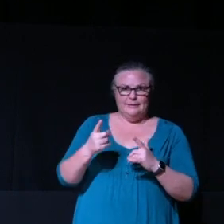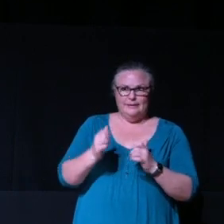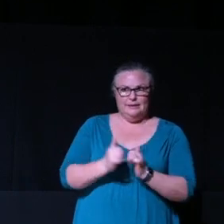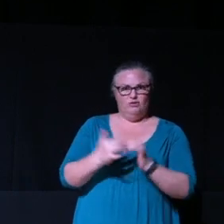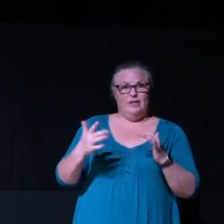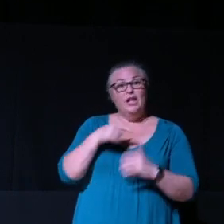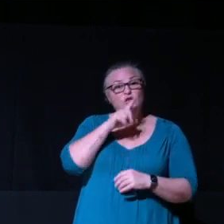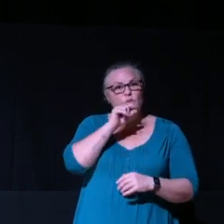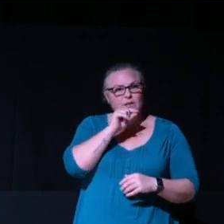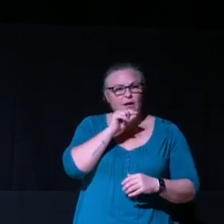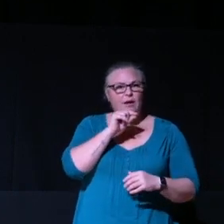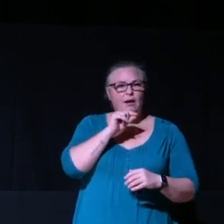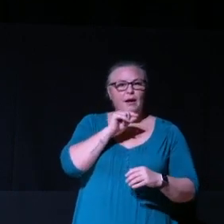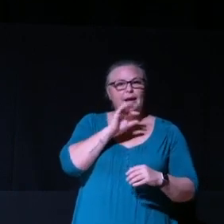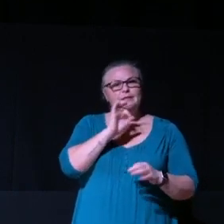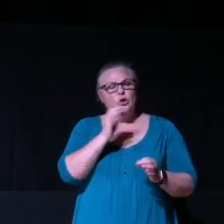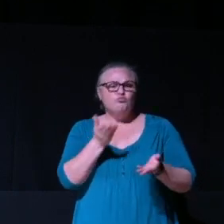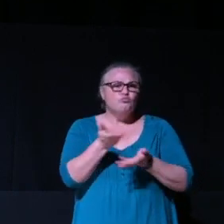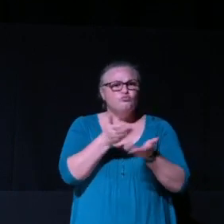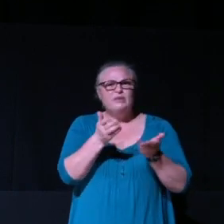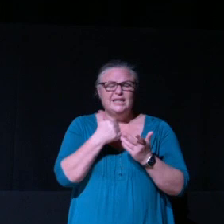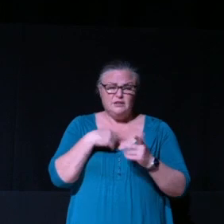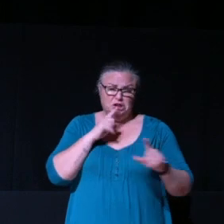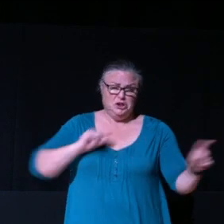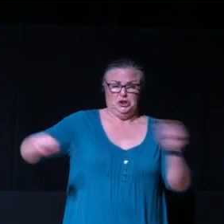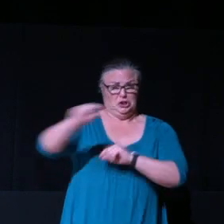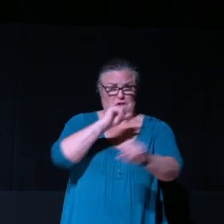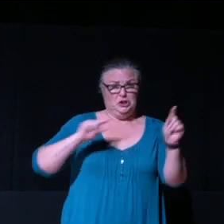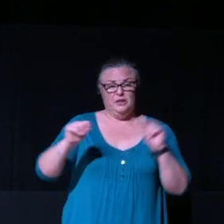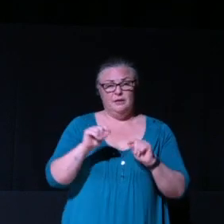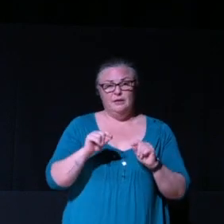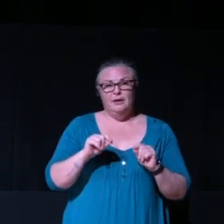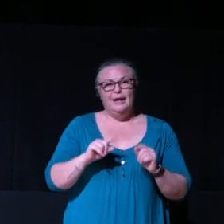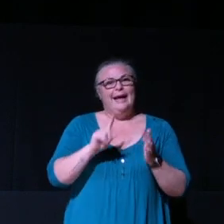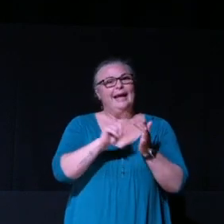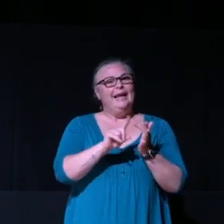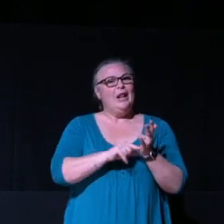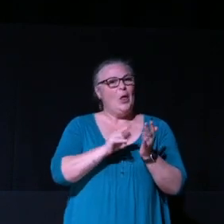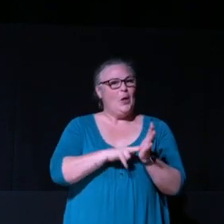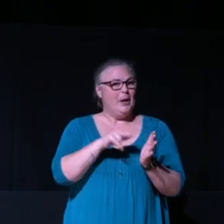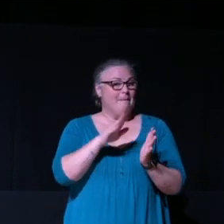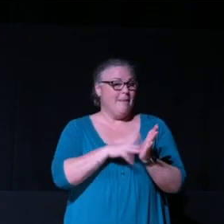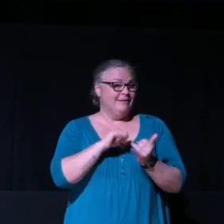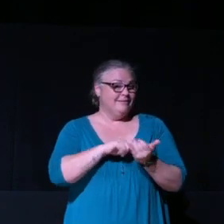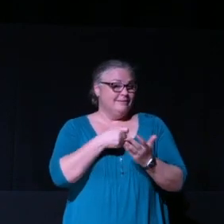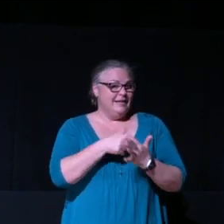You know, it's just hyper crazy Elon Musk is pretty nuanced. That was a joke.